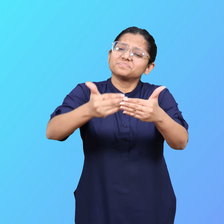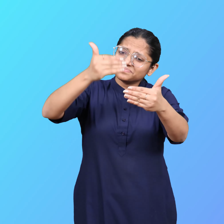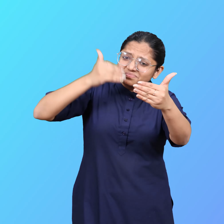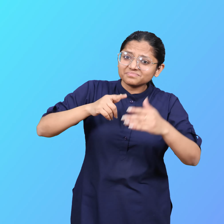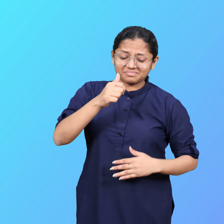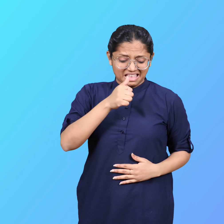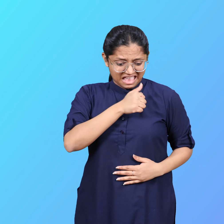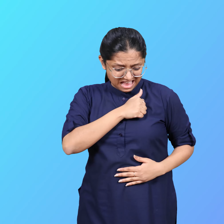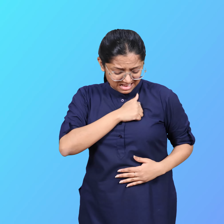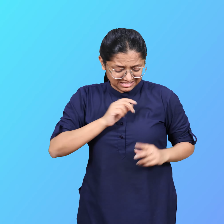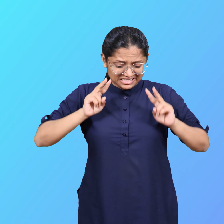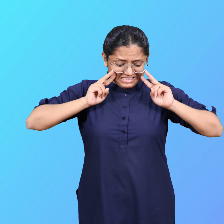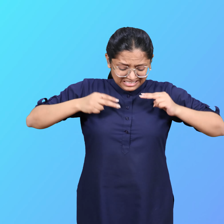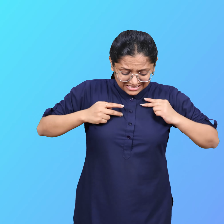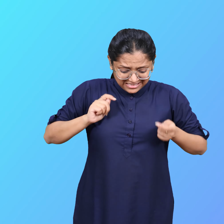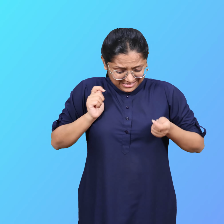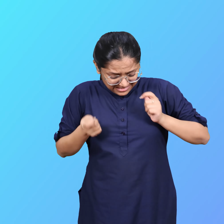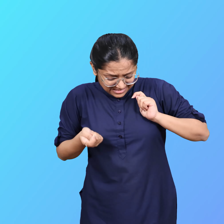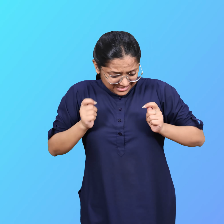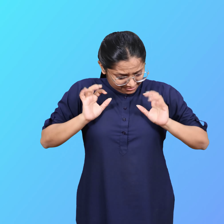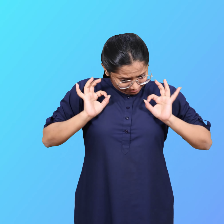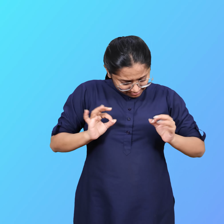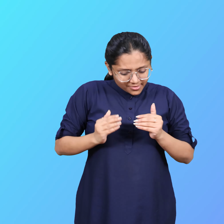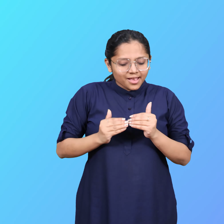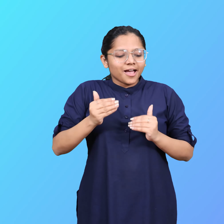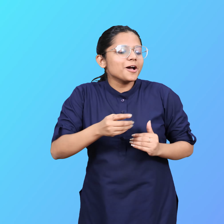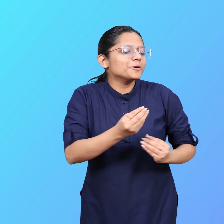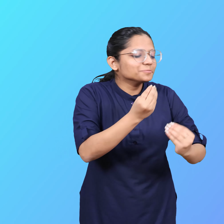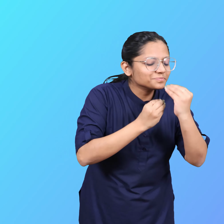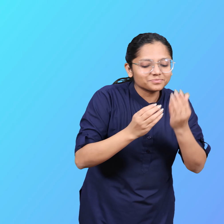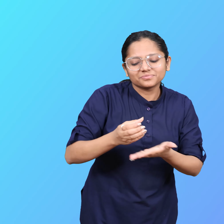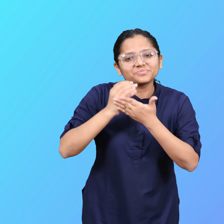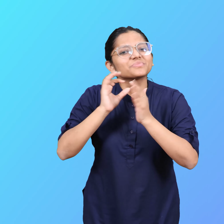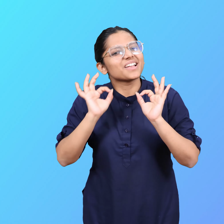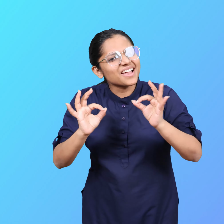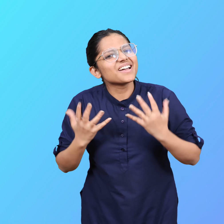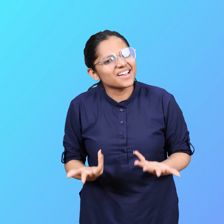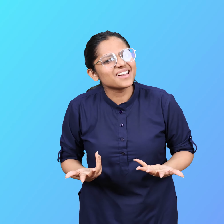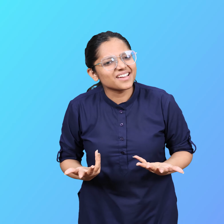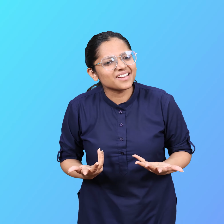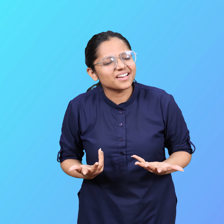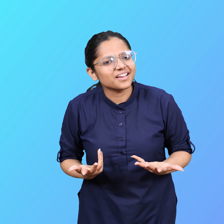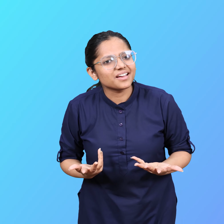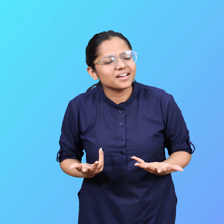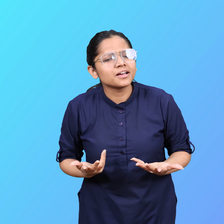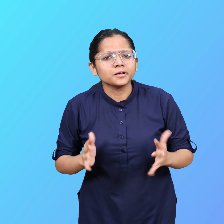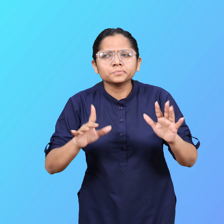Before you eat the bread and drink the cup, you should examine your own attitude.